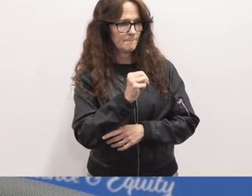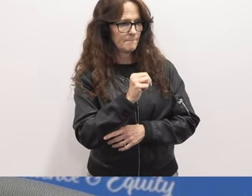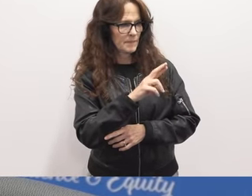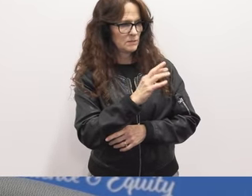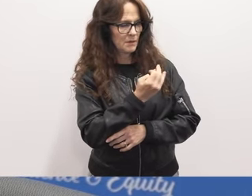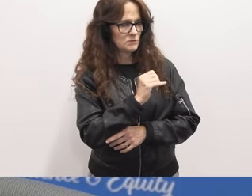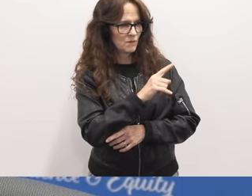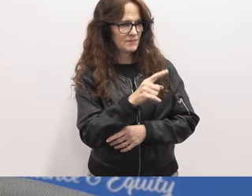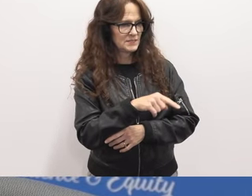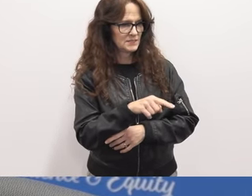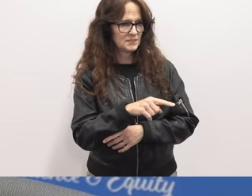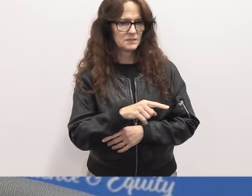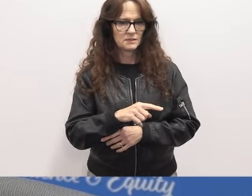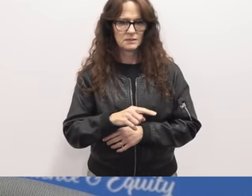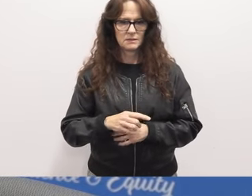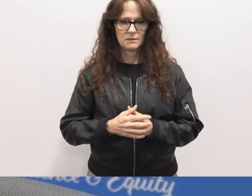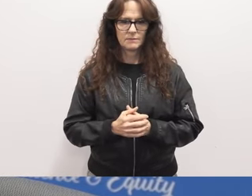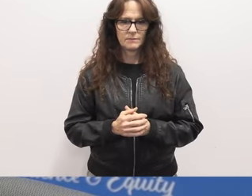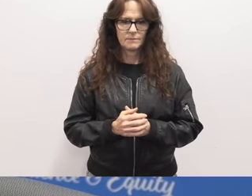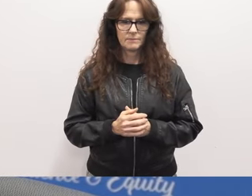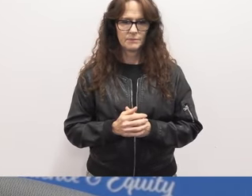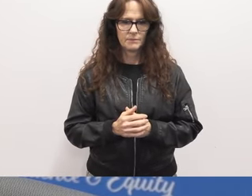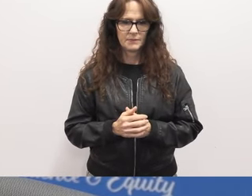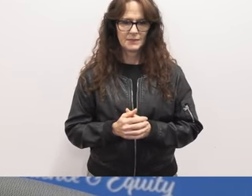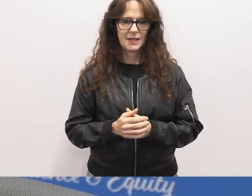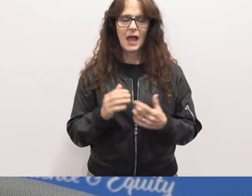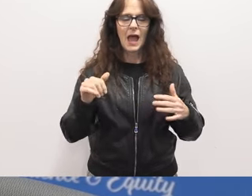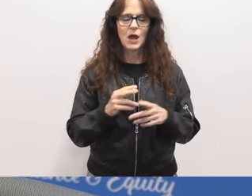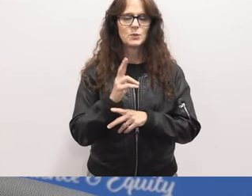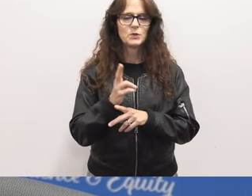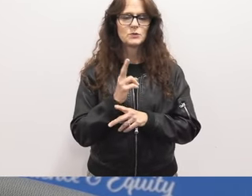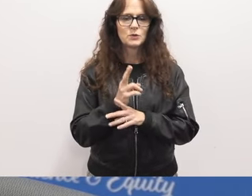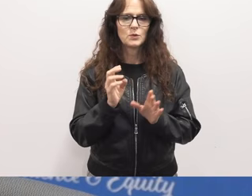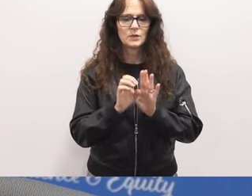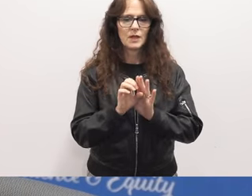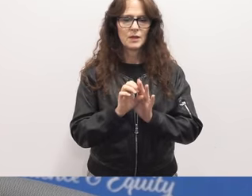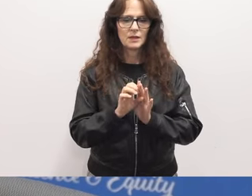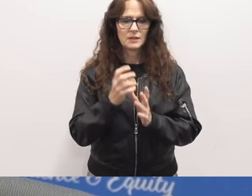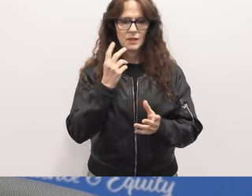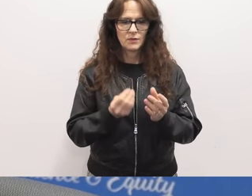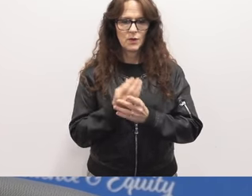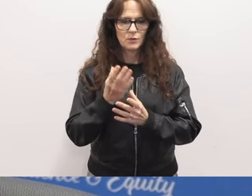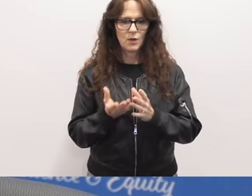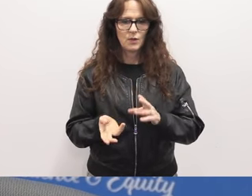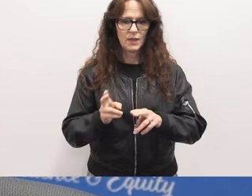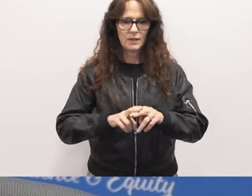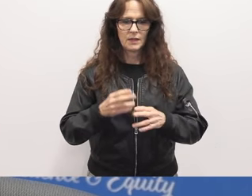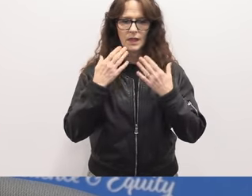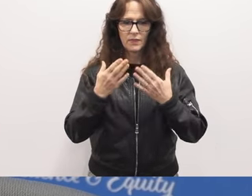these examples so that we see that kind of growth and gain with our other students. So thank you for that Dr. Baker.